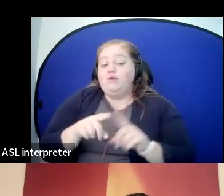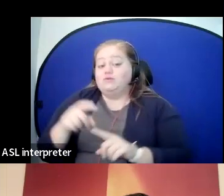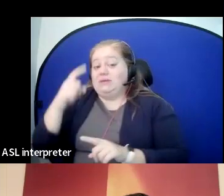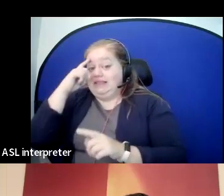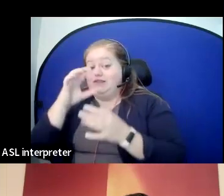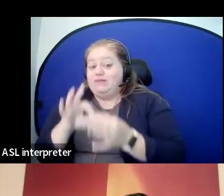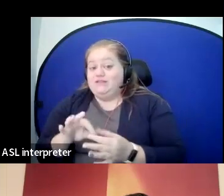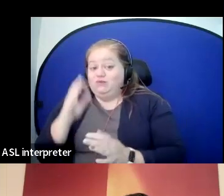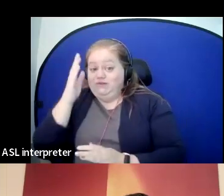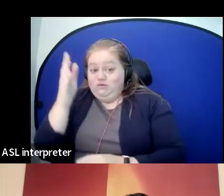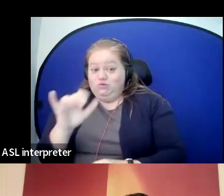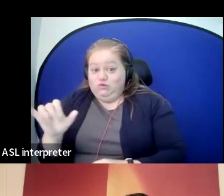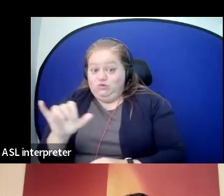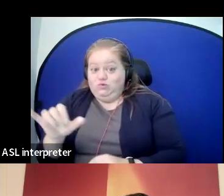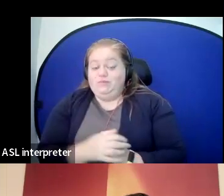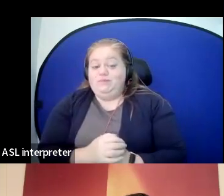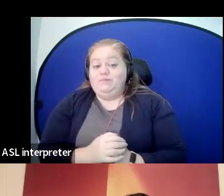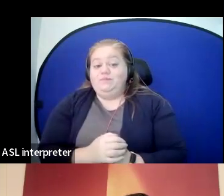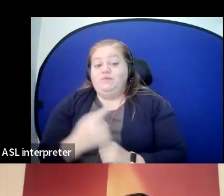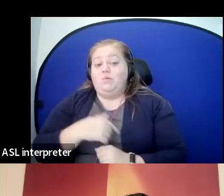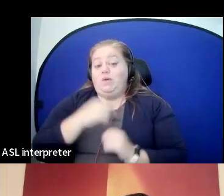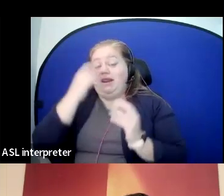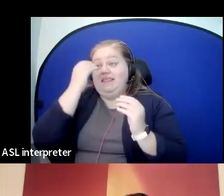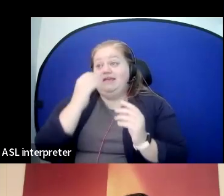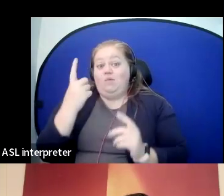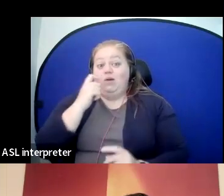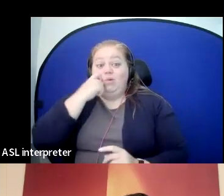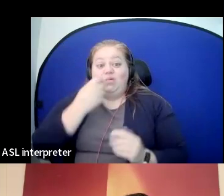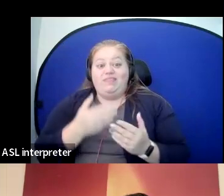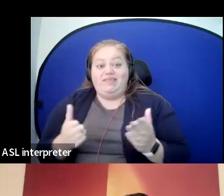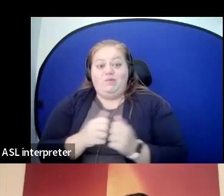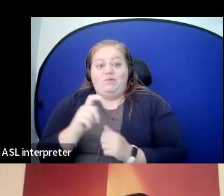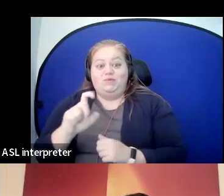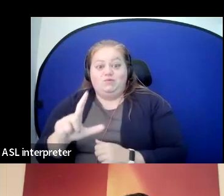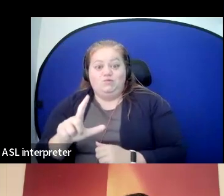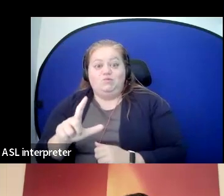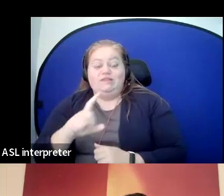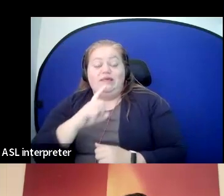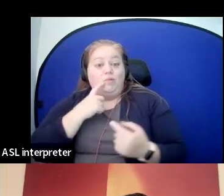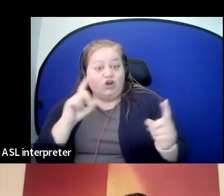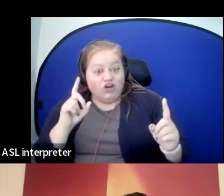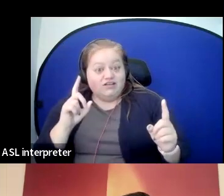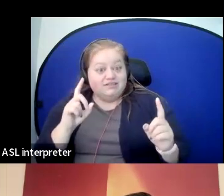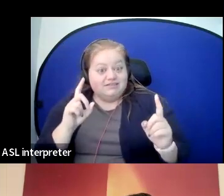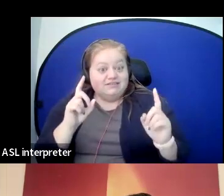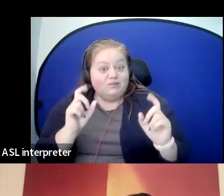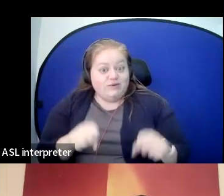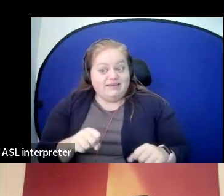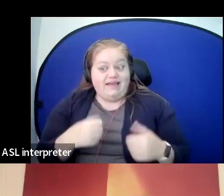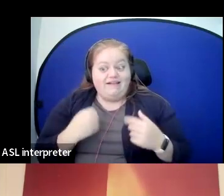to the future. What I think is really cool with the tool that we have right now, it's a tool that actually works and we have people using it.